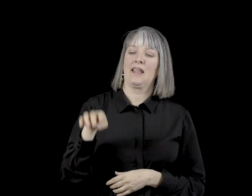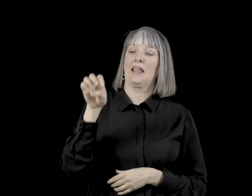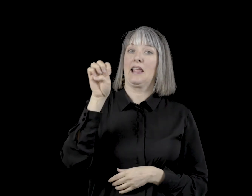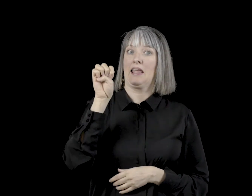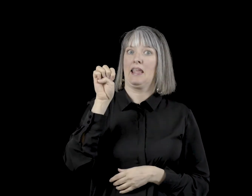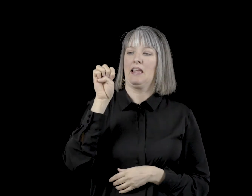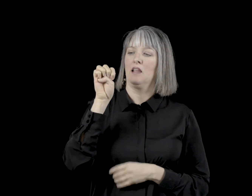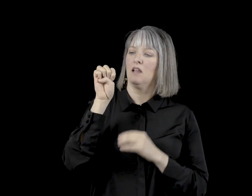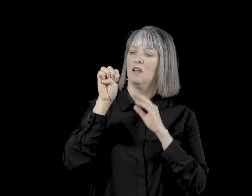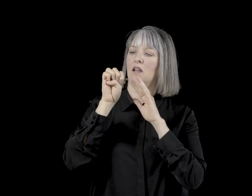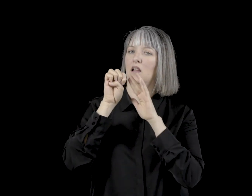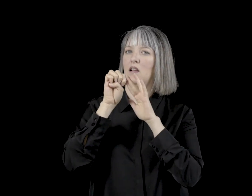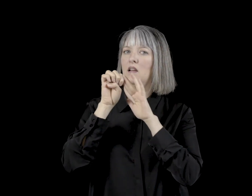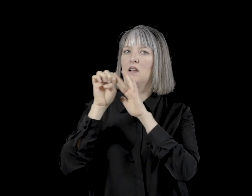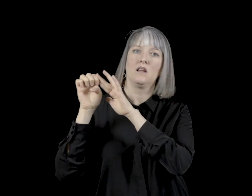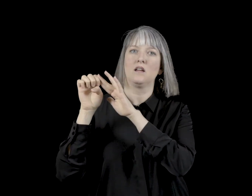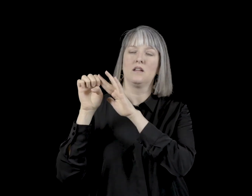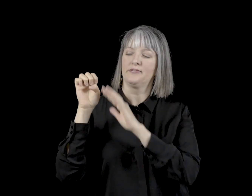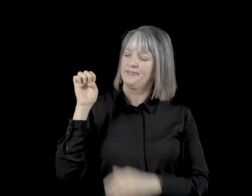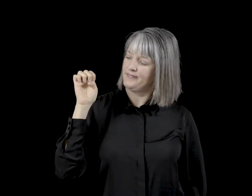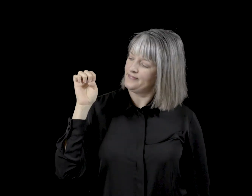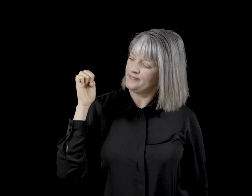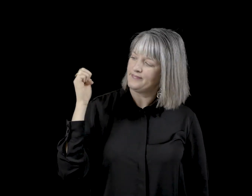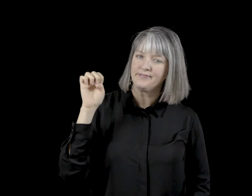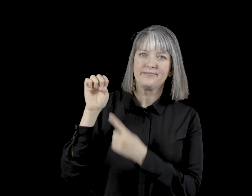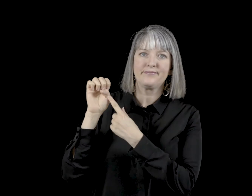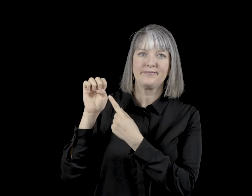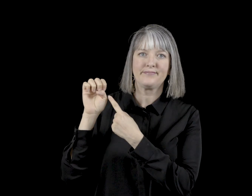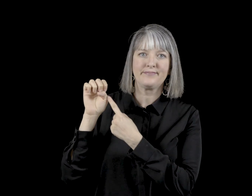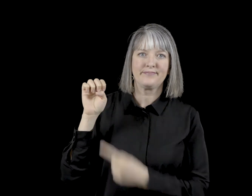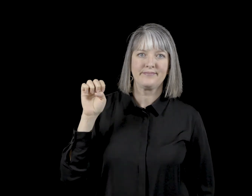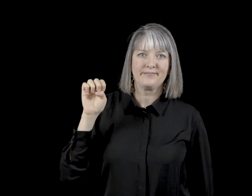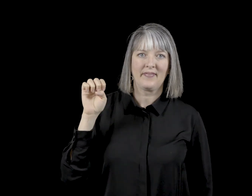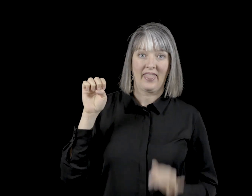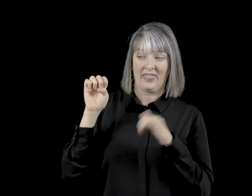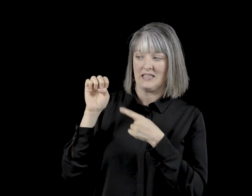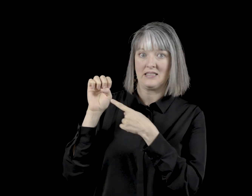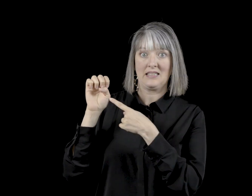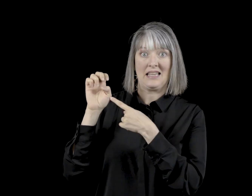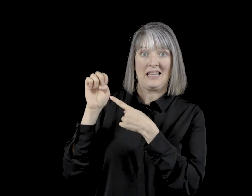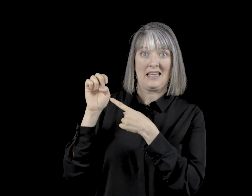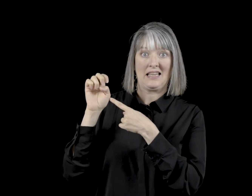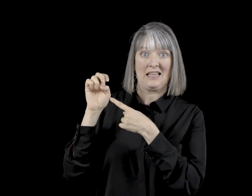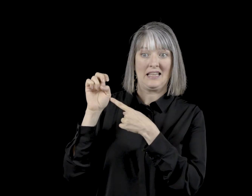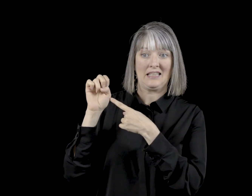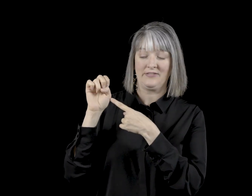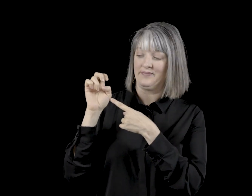The four fingers resting upon the thumb tends to move over and only the first two fingers are now upon the thumb in place for the letter E. This is now our new E.